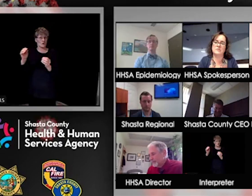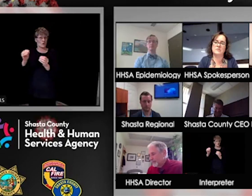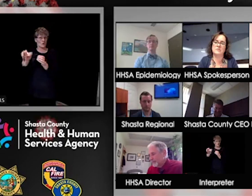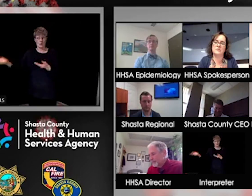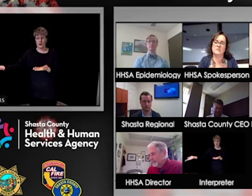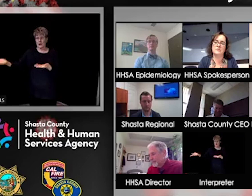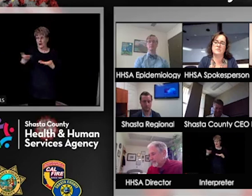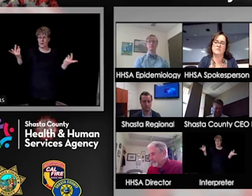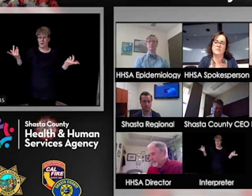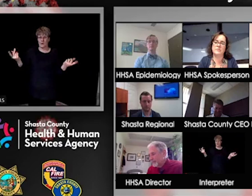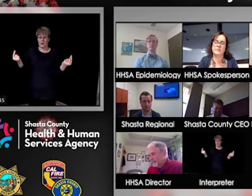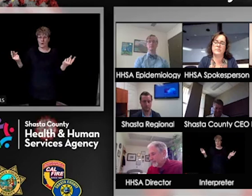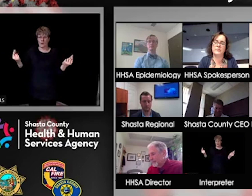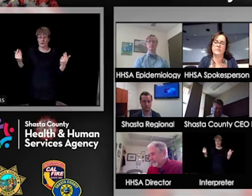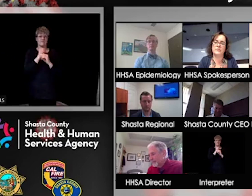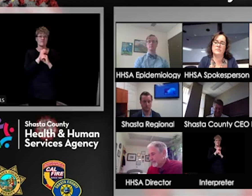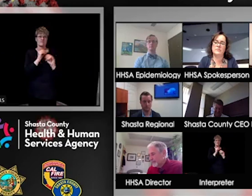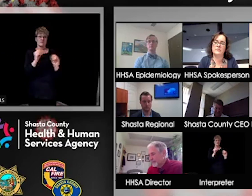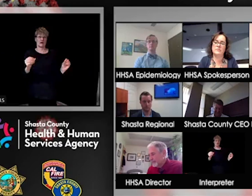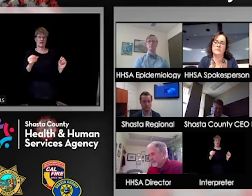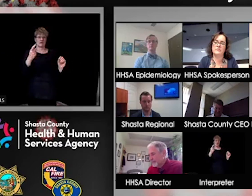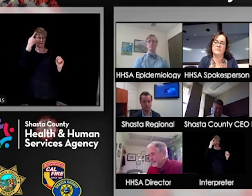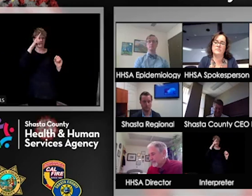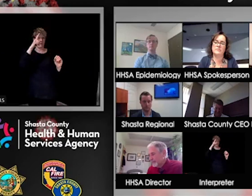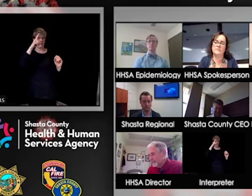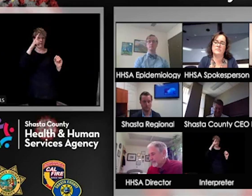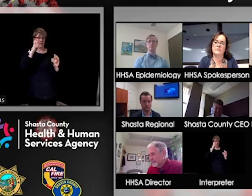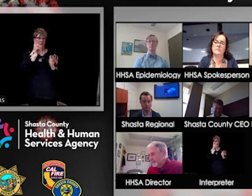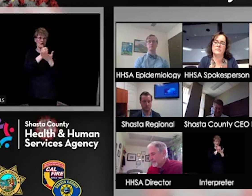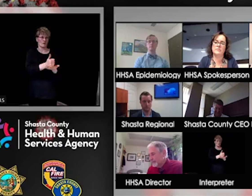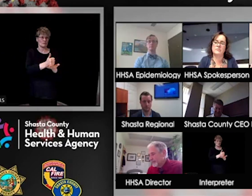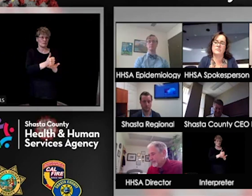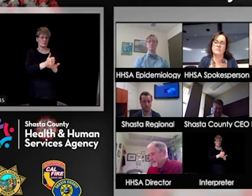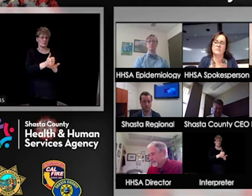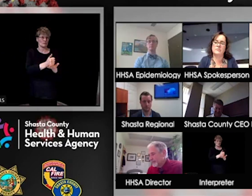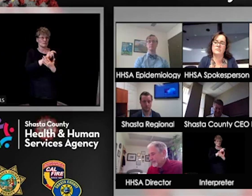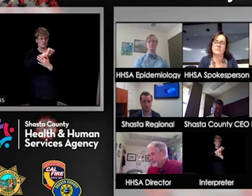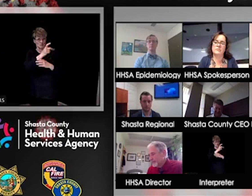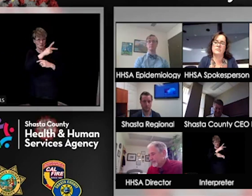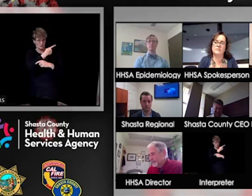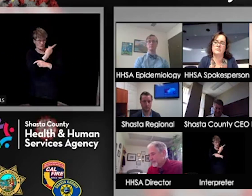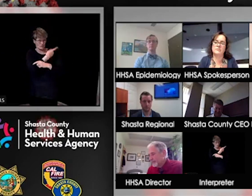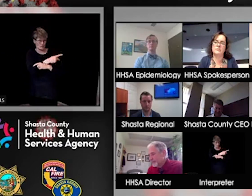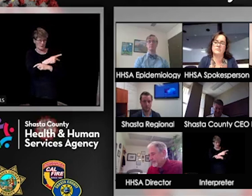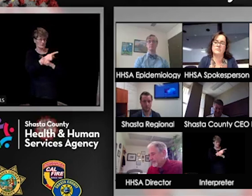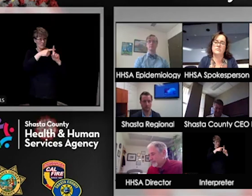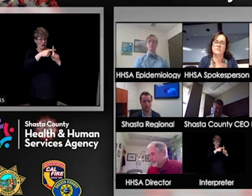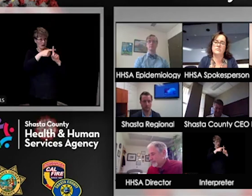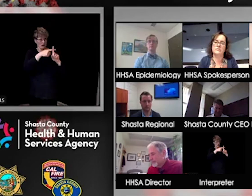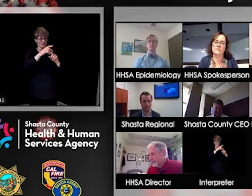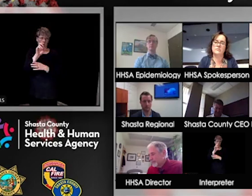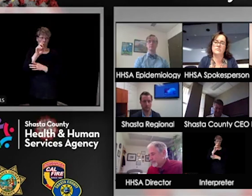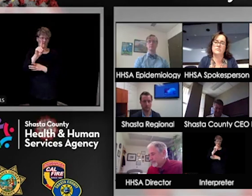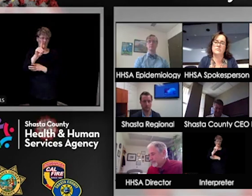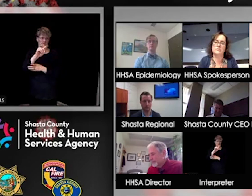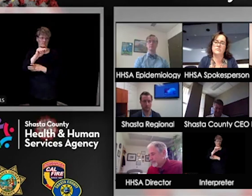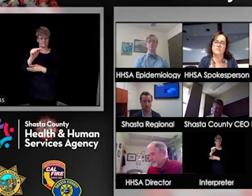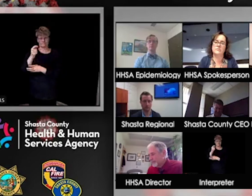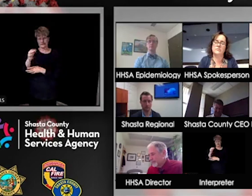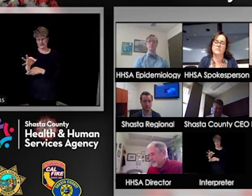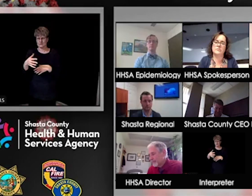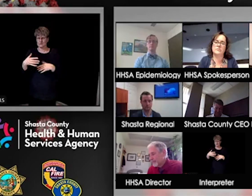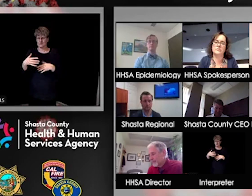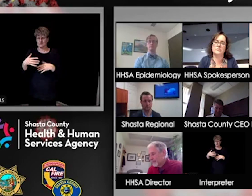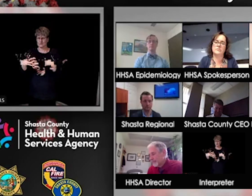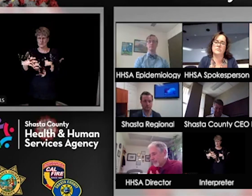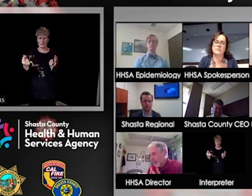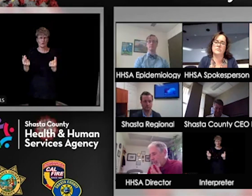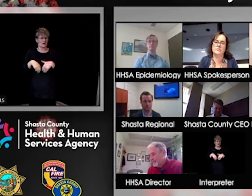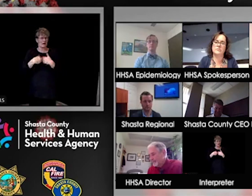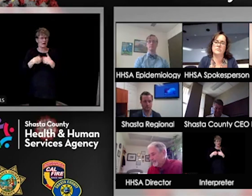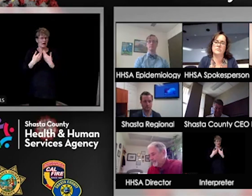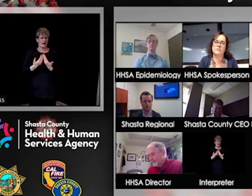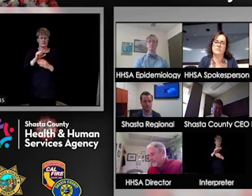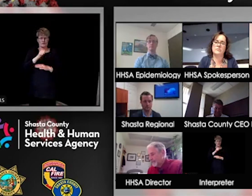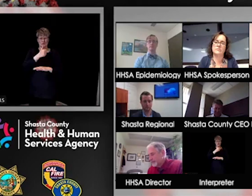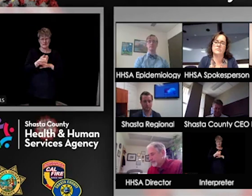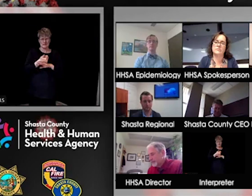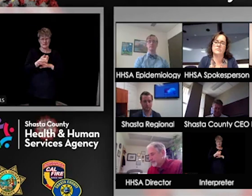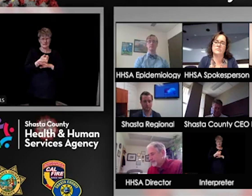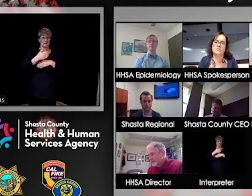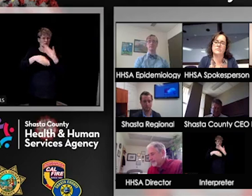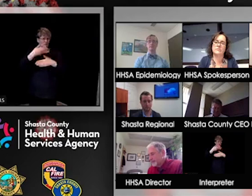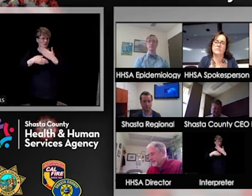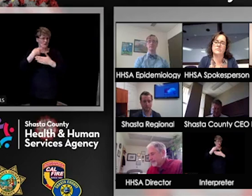with nothing, but I'm wondering how you’re threading that needle. You should have been